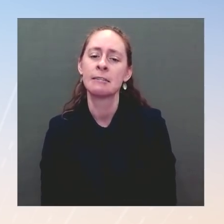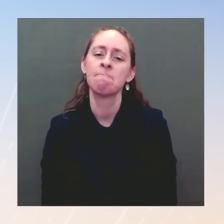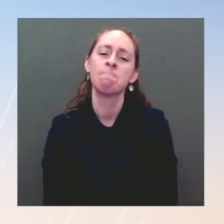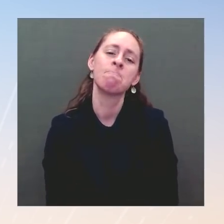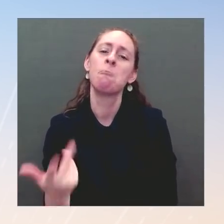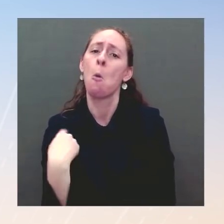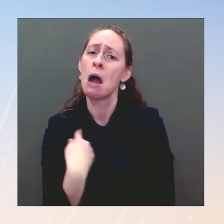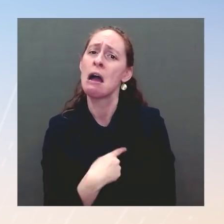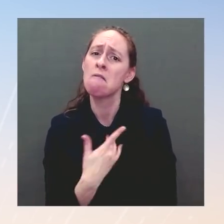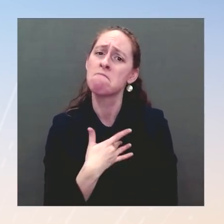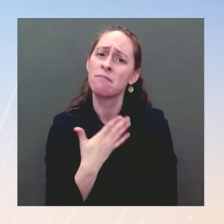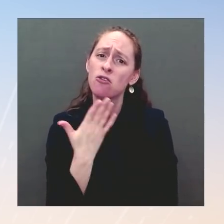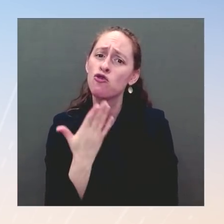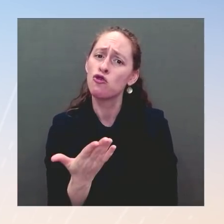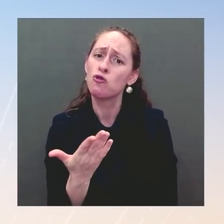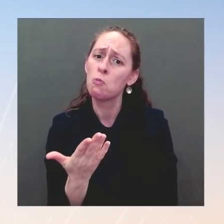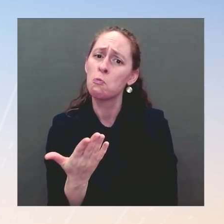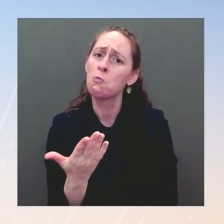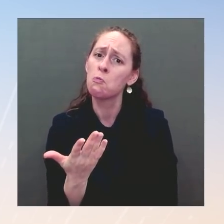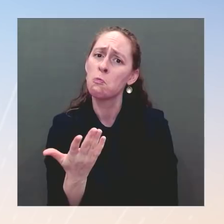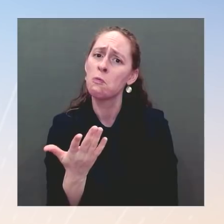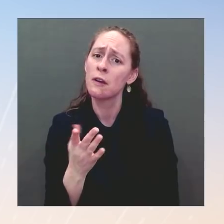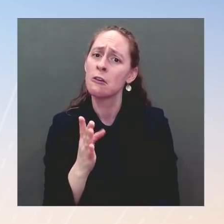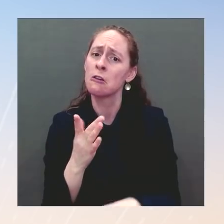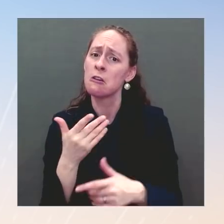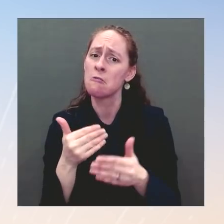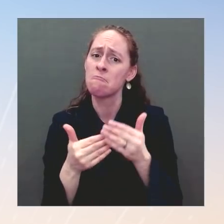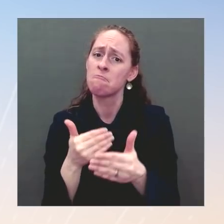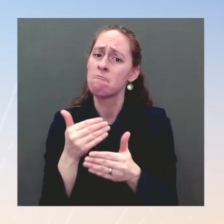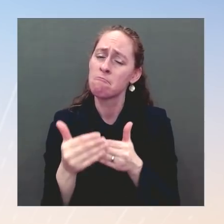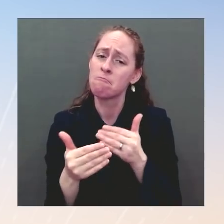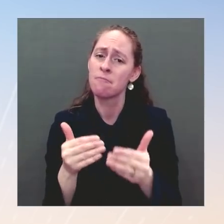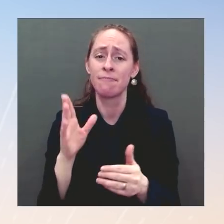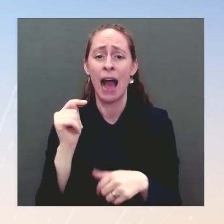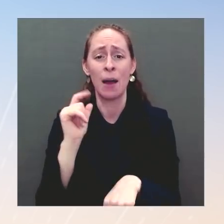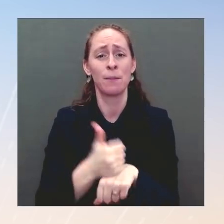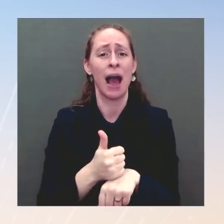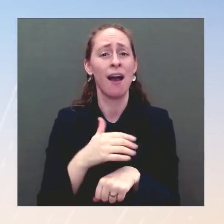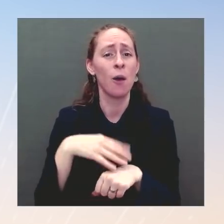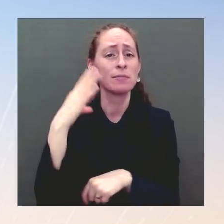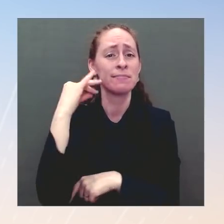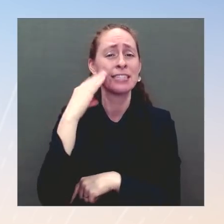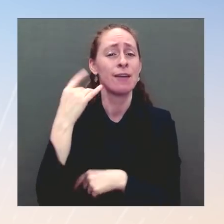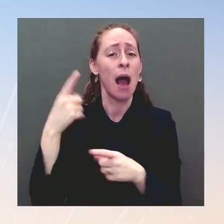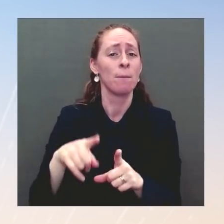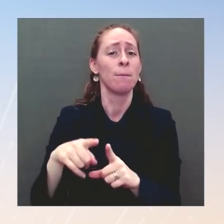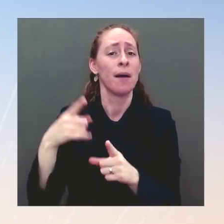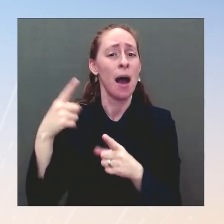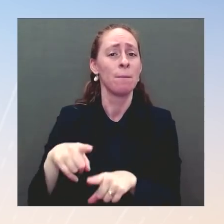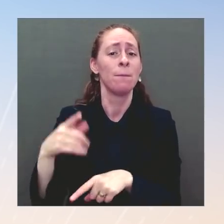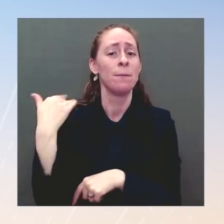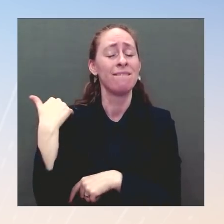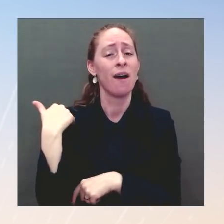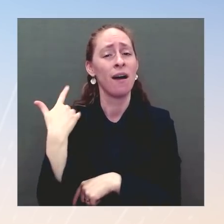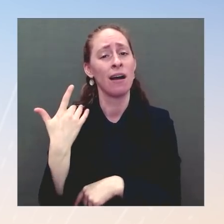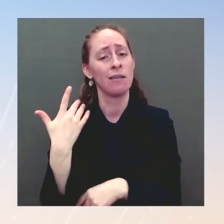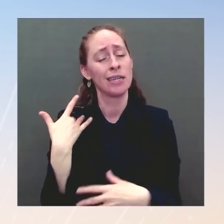I would note that, often, the most difficult negotiations happen in the -- in the last portion. Go ahead. Go ahead, Zolan.